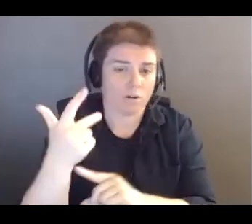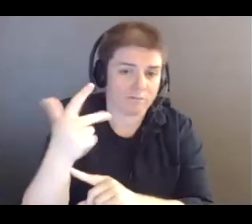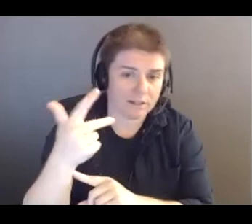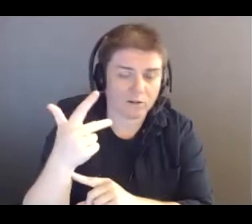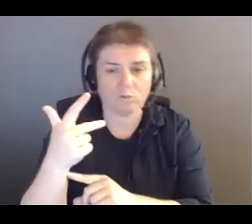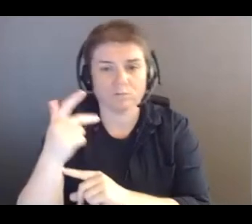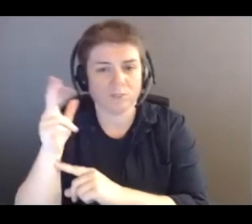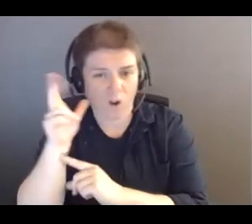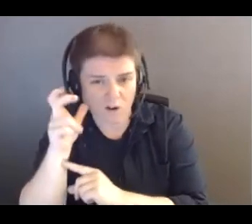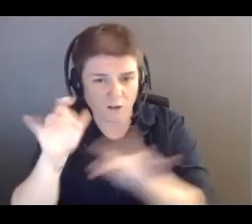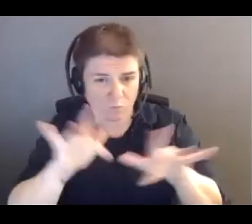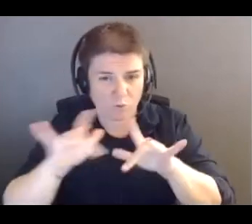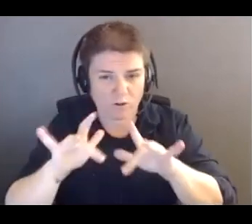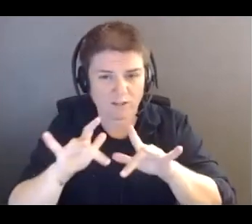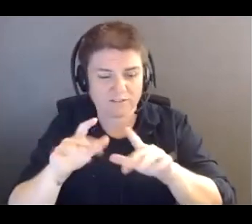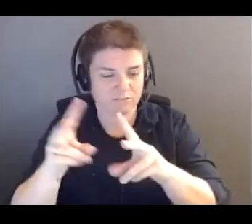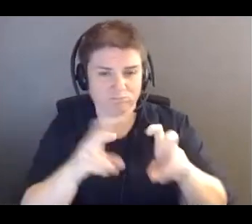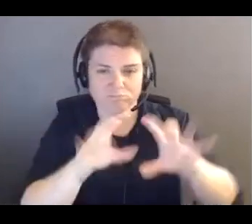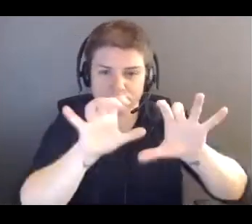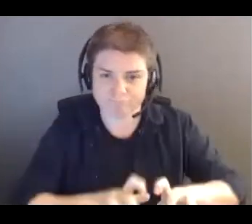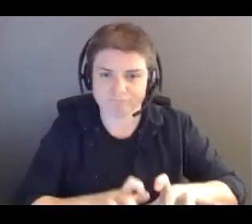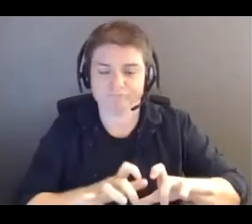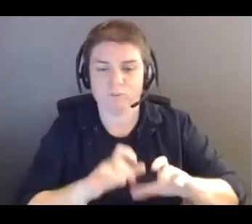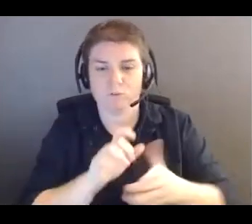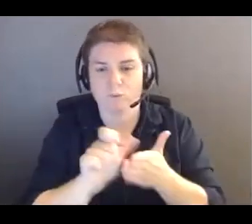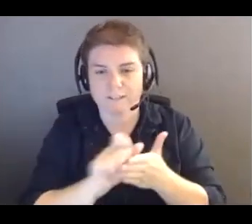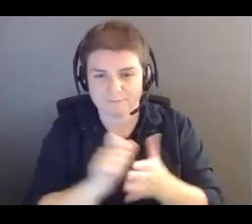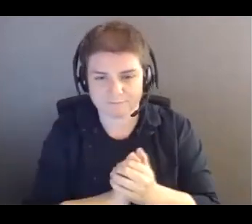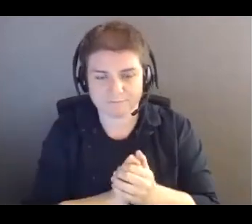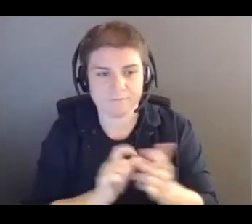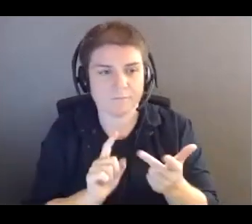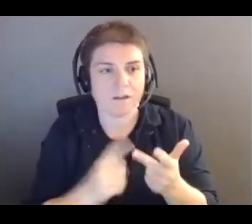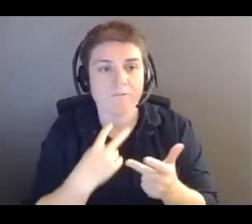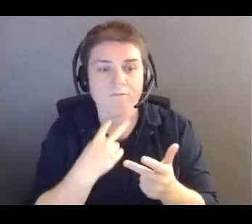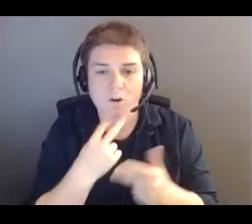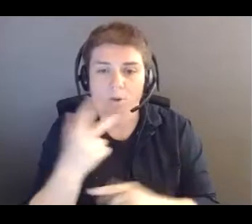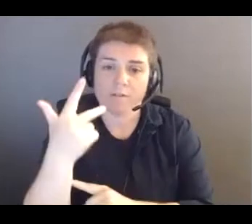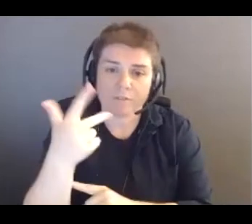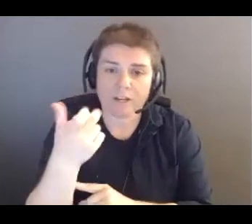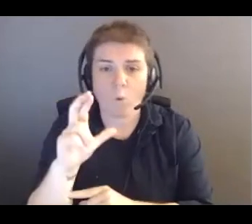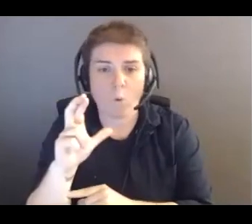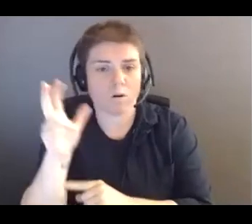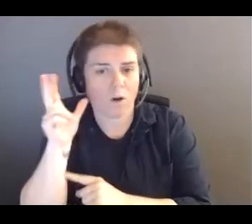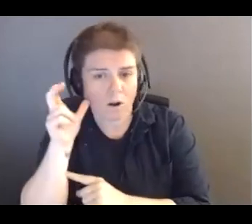document. Verbal video or audio applications. So, if you would prefer to answer the application